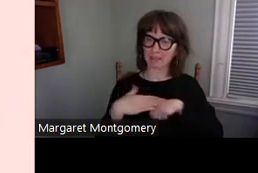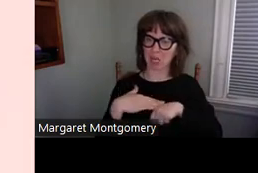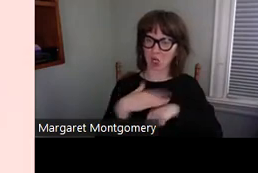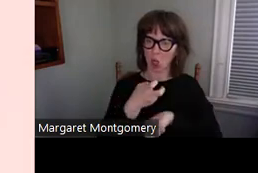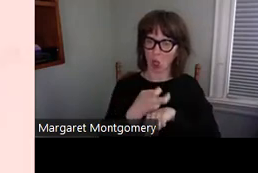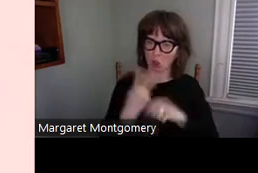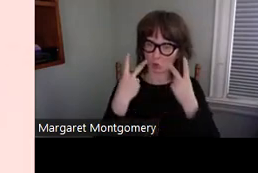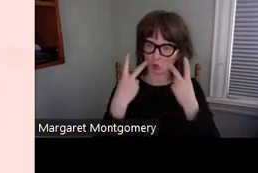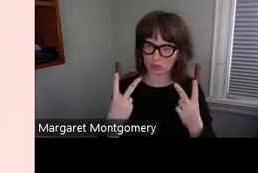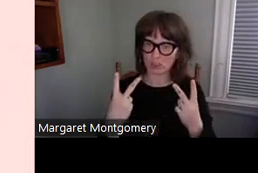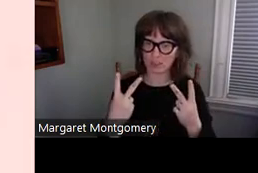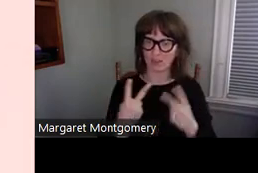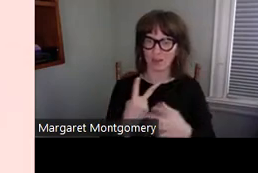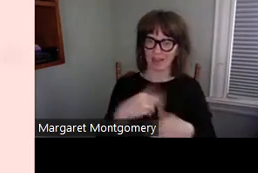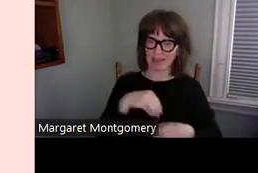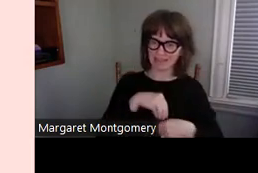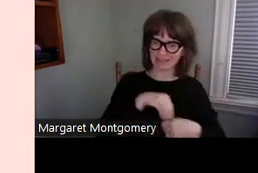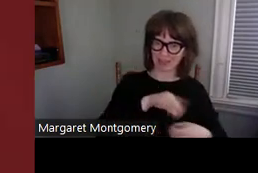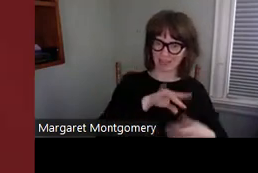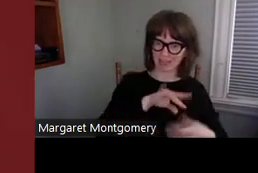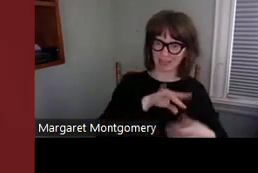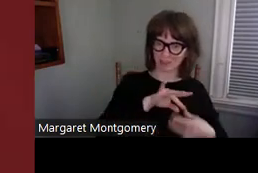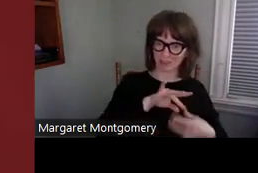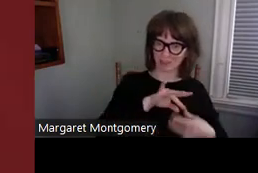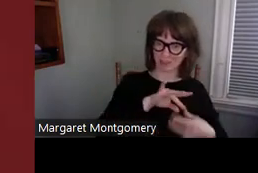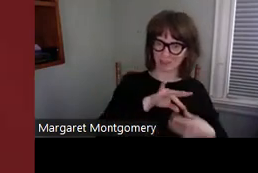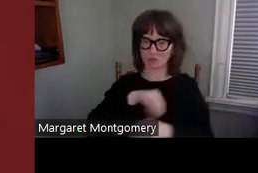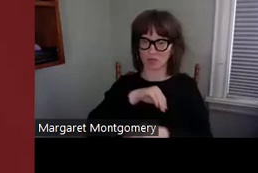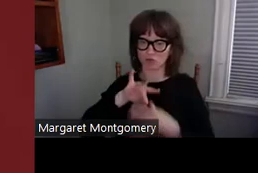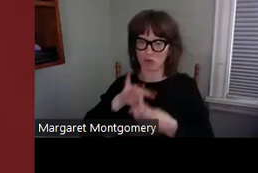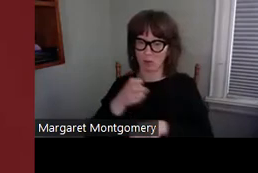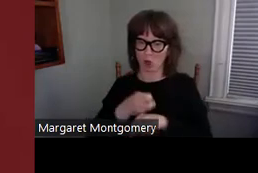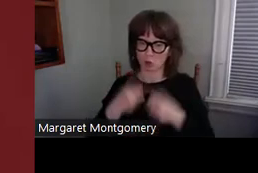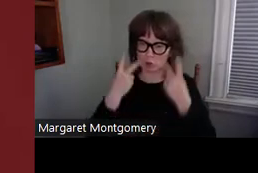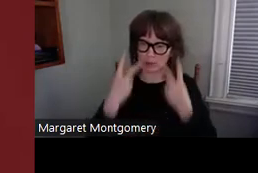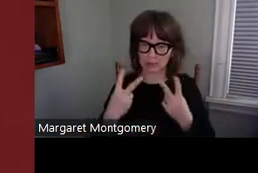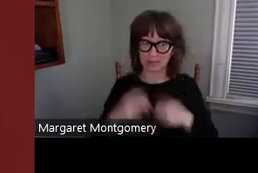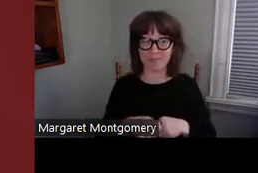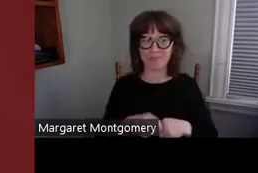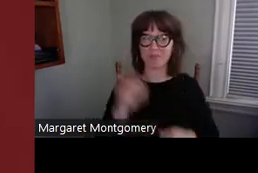12:41:31 The abusive relationship that's partly because a emotional abuse, often exploits